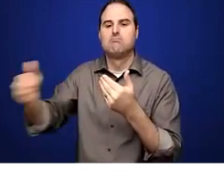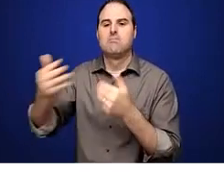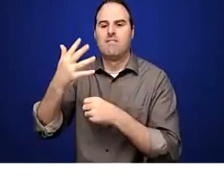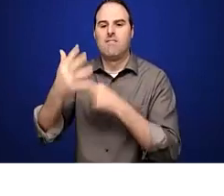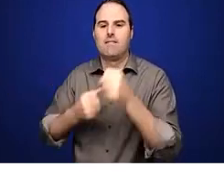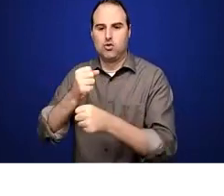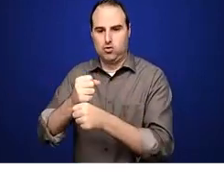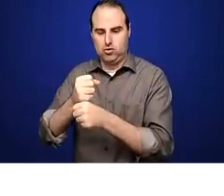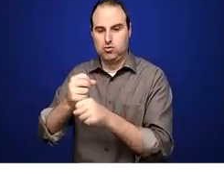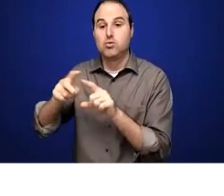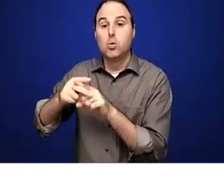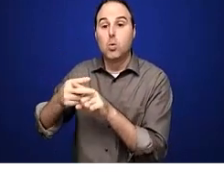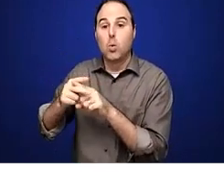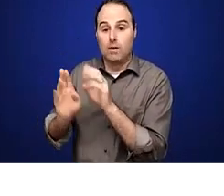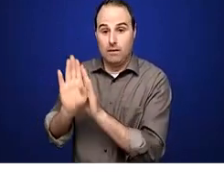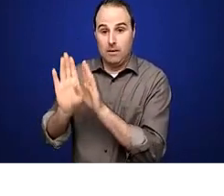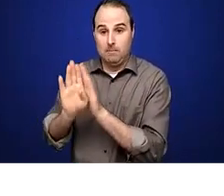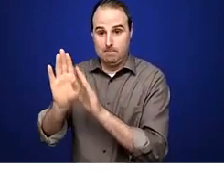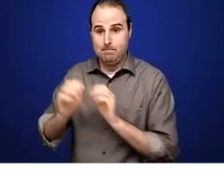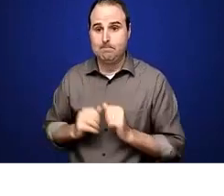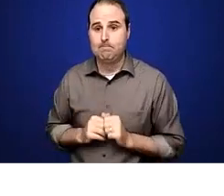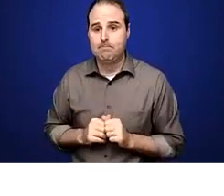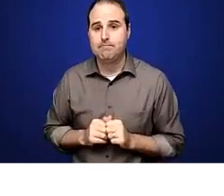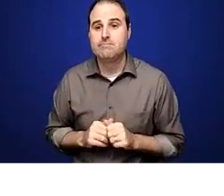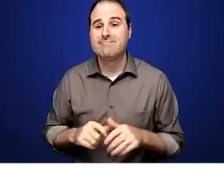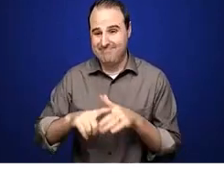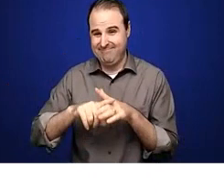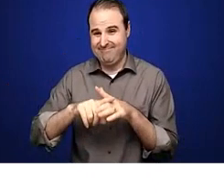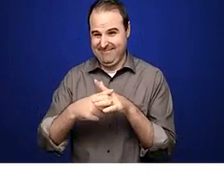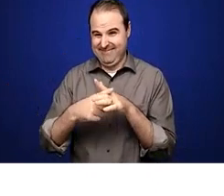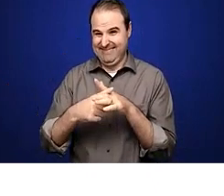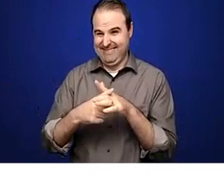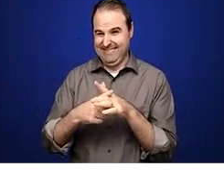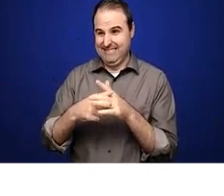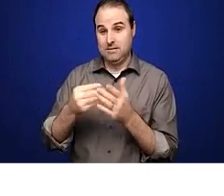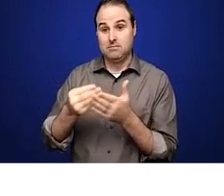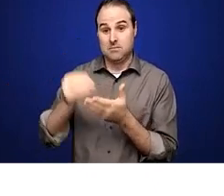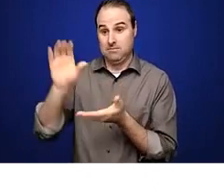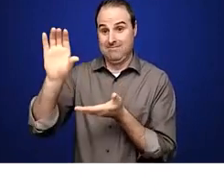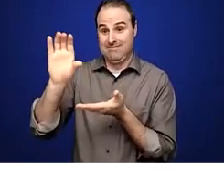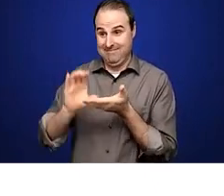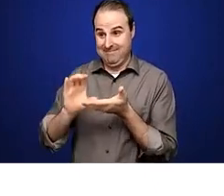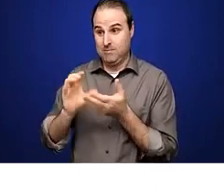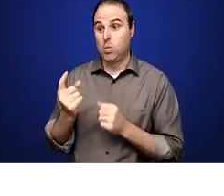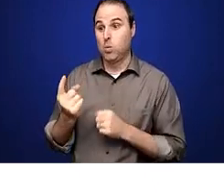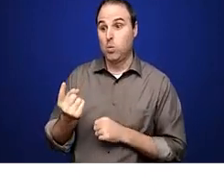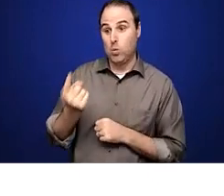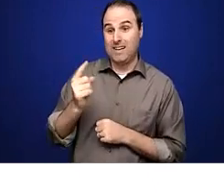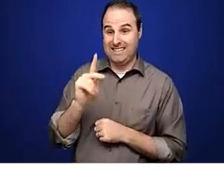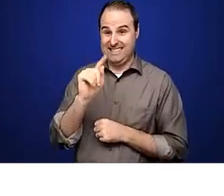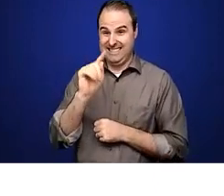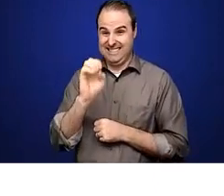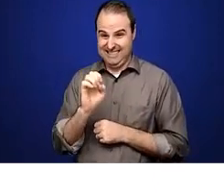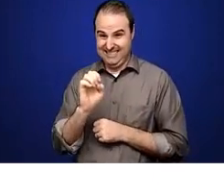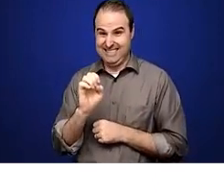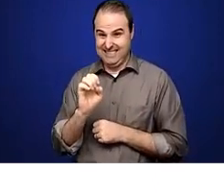So at the beginning stages of the grant, one of our KTE associates worked very closely with the project director and coordinator